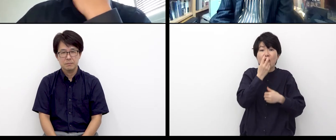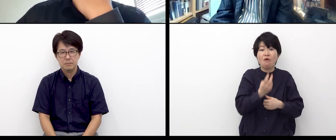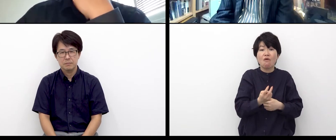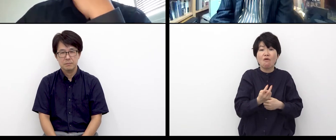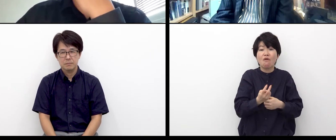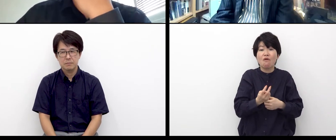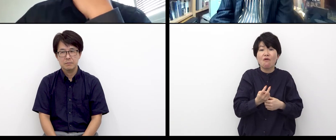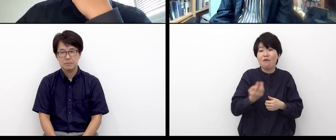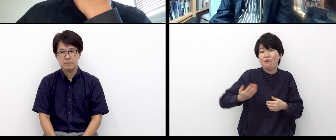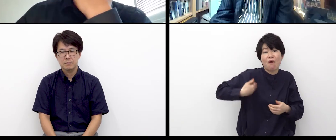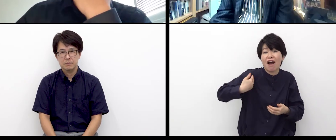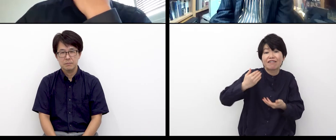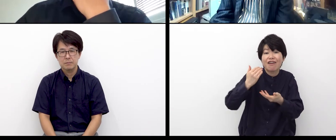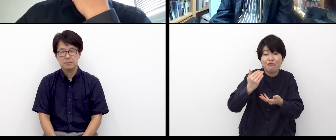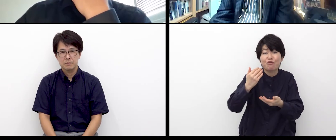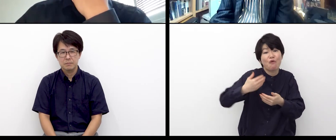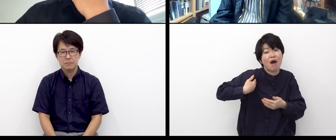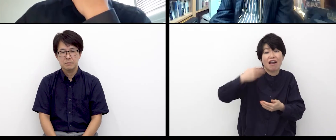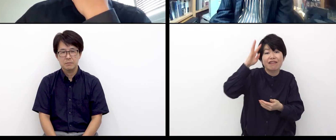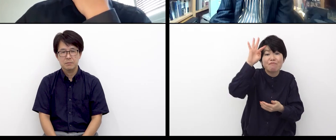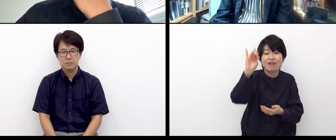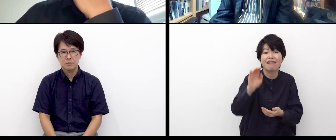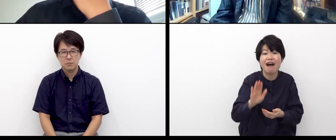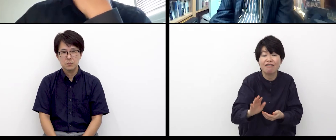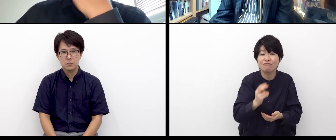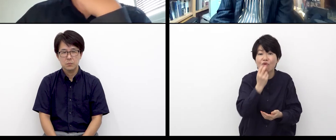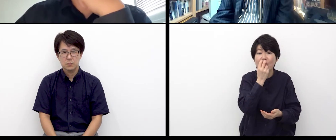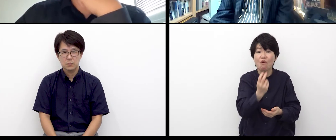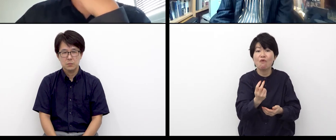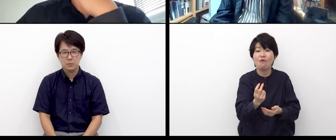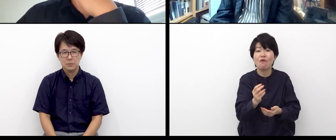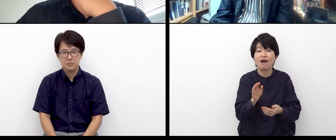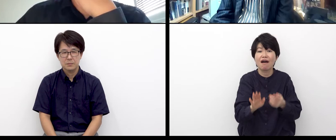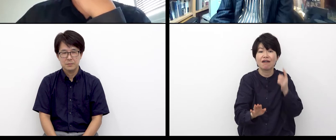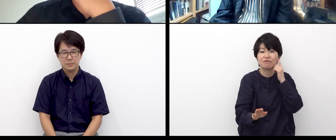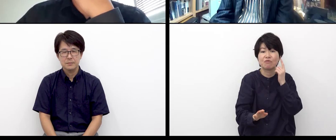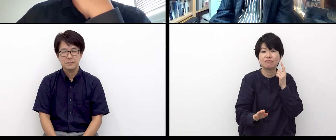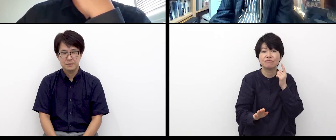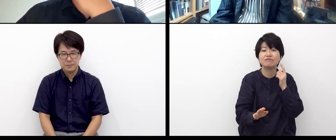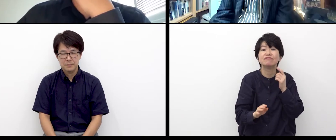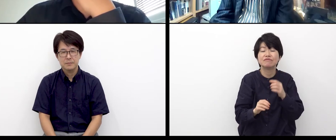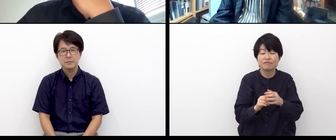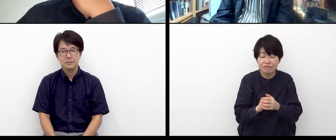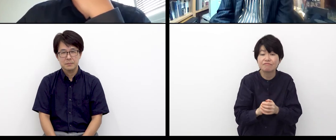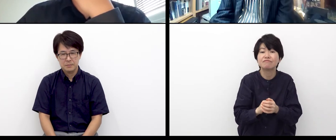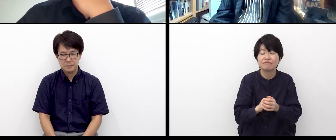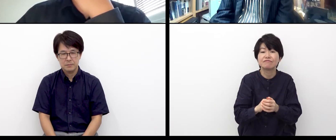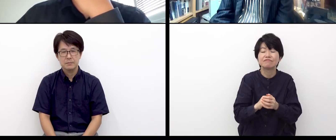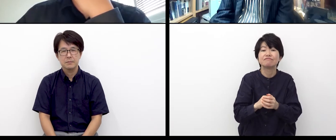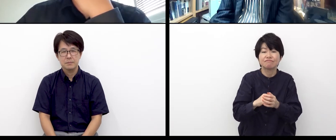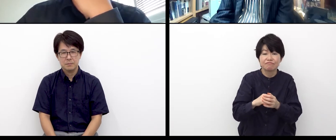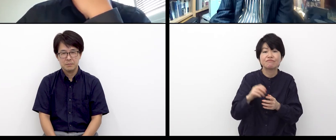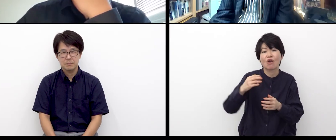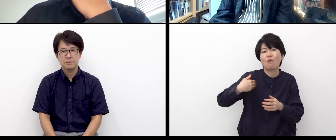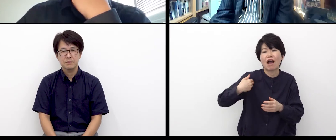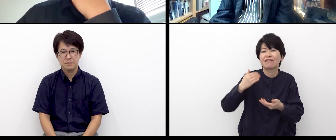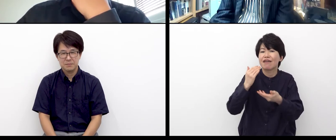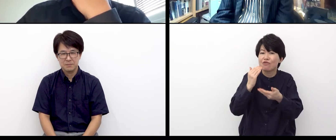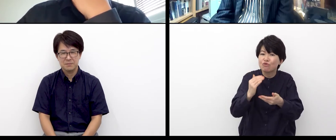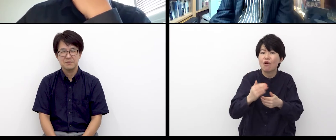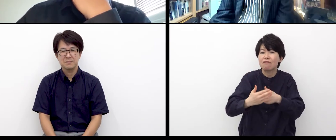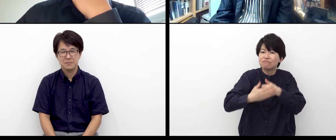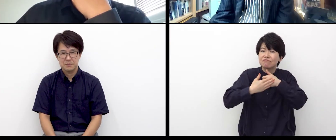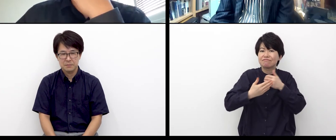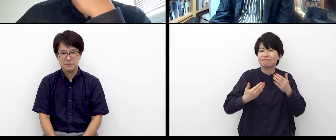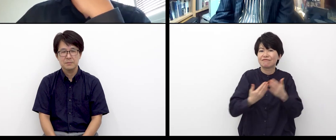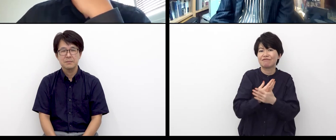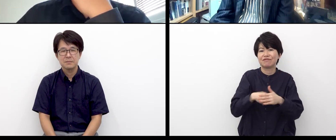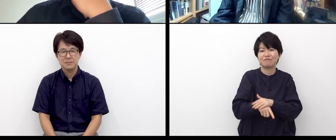peace of mind. If they are not predictable, it might be salvation.